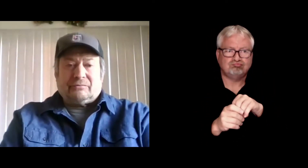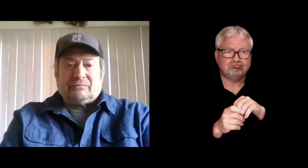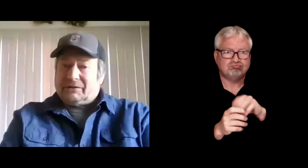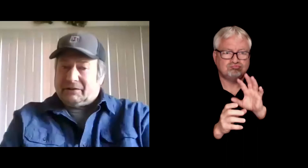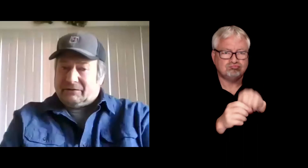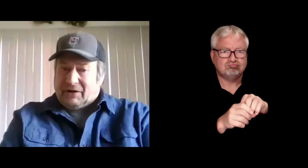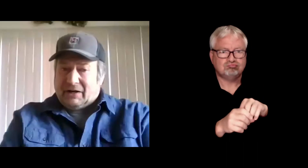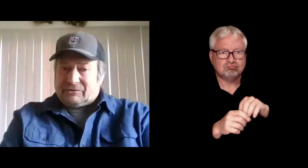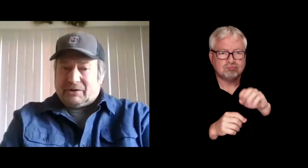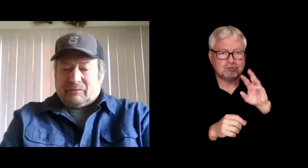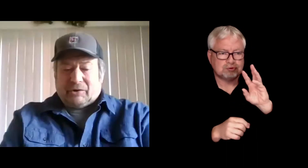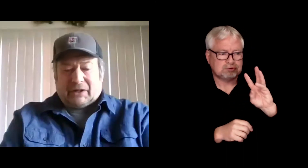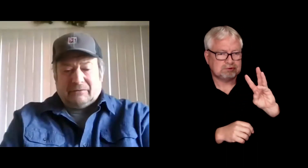on the Advisory Committee,